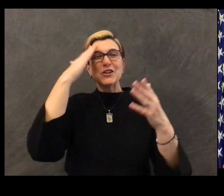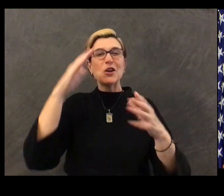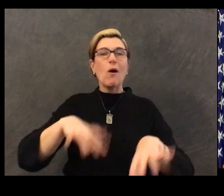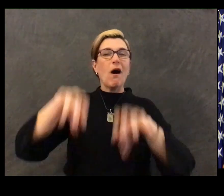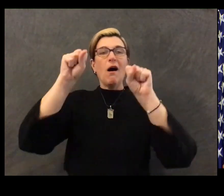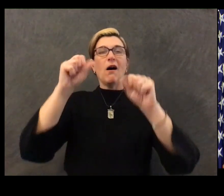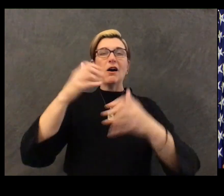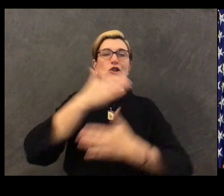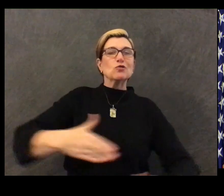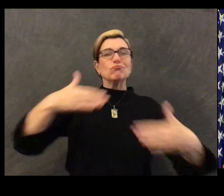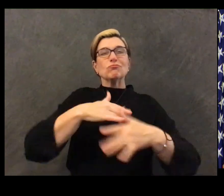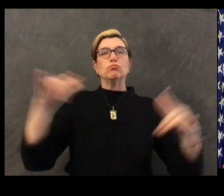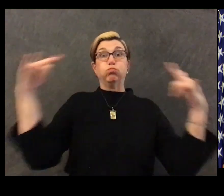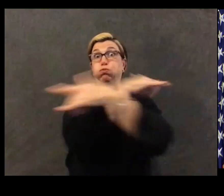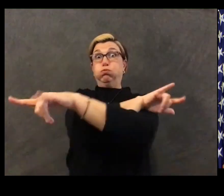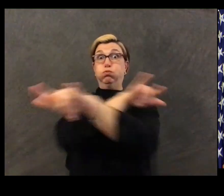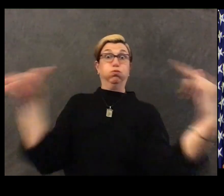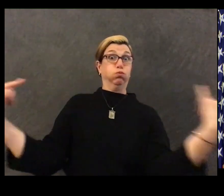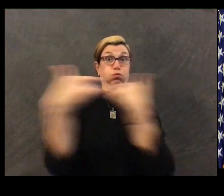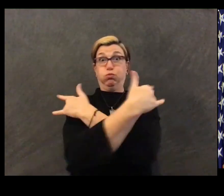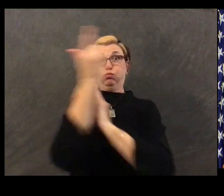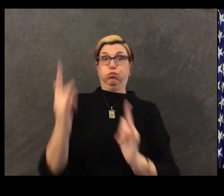cities they're going to be doing a lot of work a lot of very dangerous flying